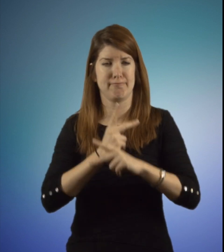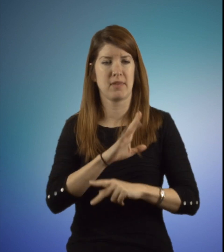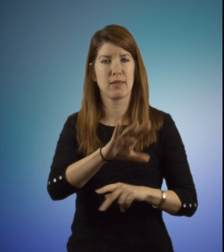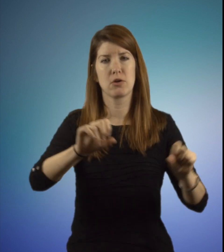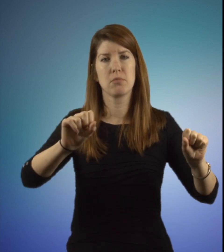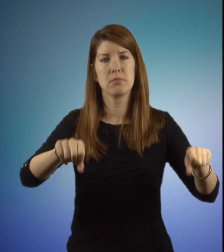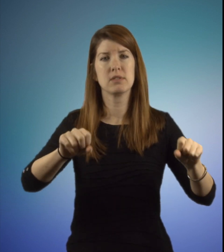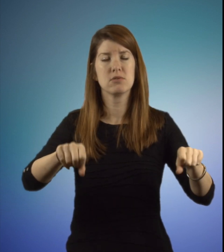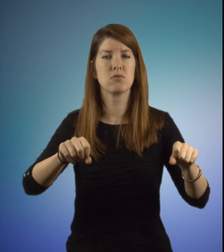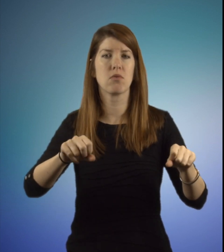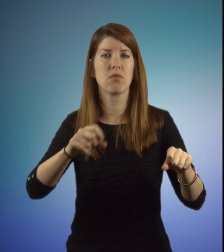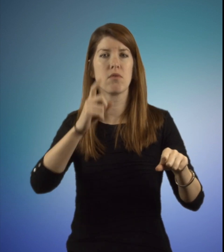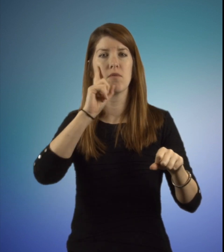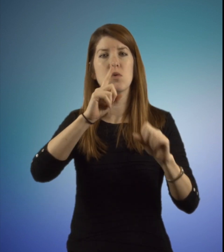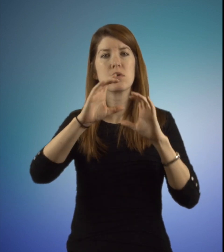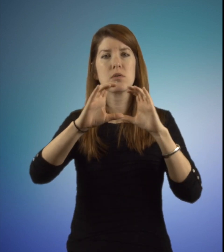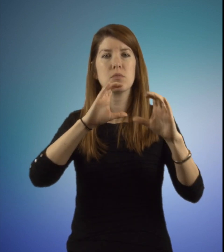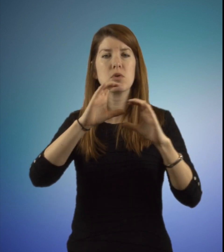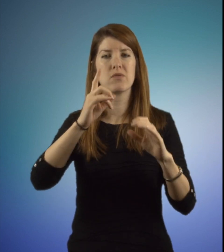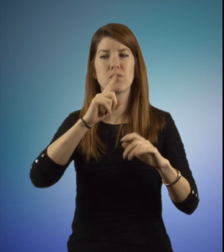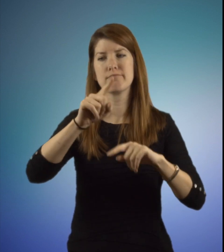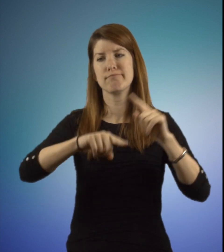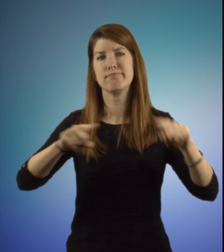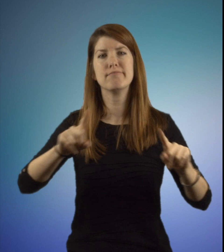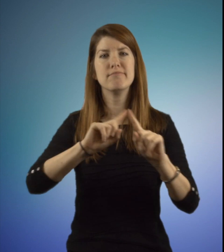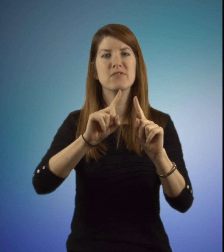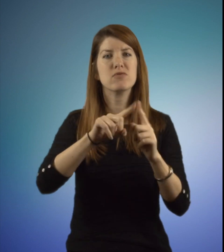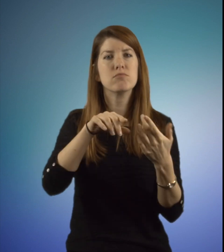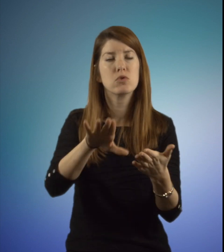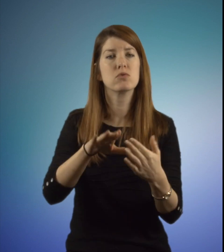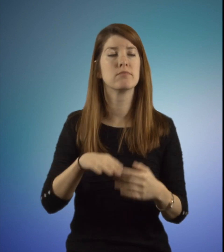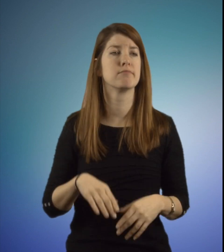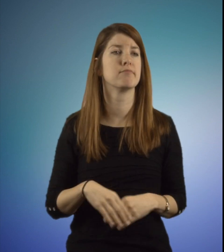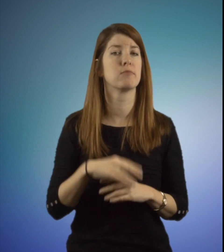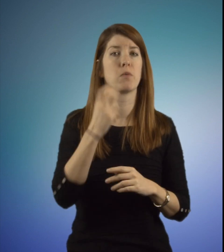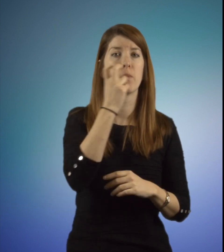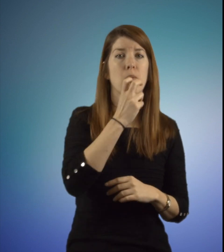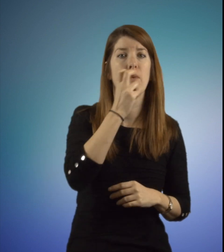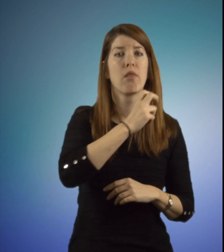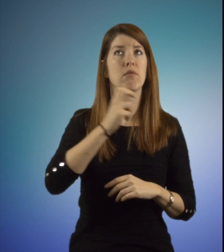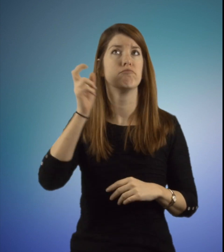We must ascertain their potential for communication through a variety of means: oral,